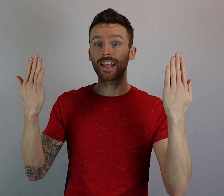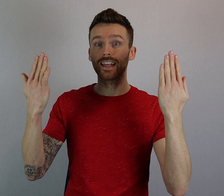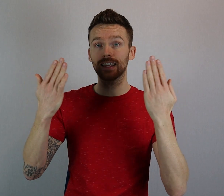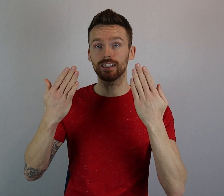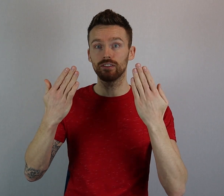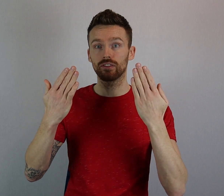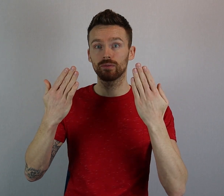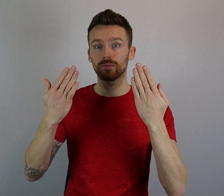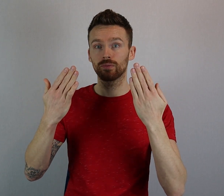Eve.